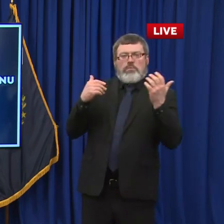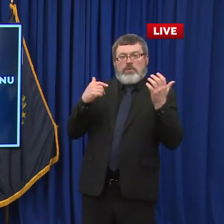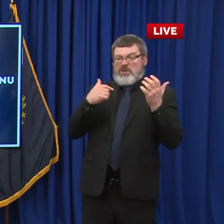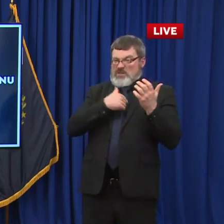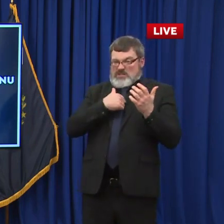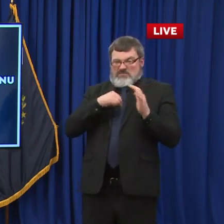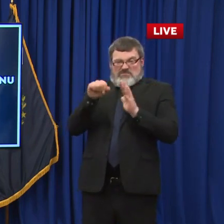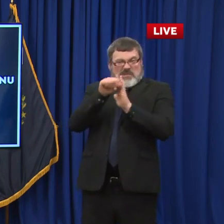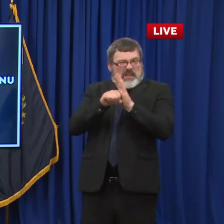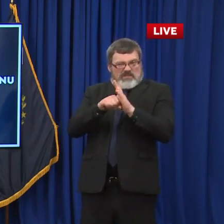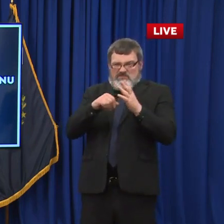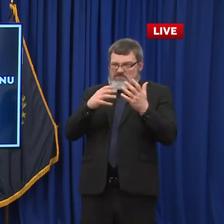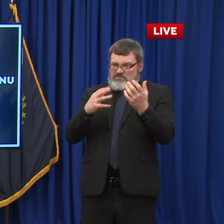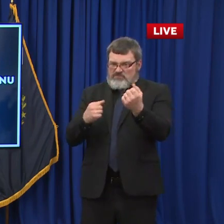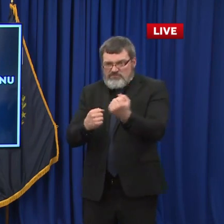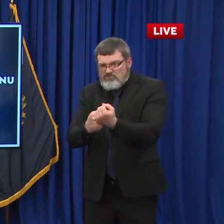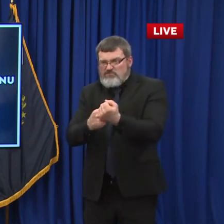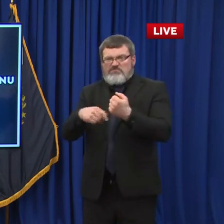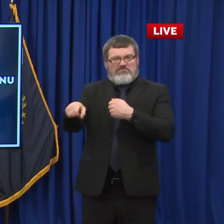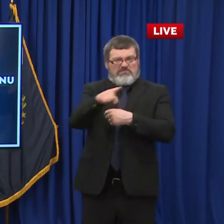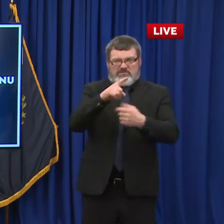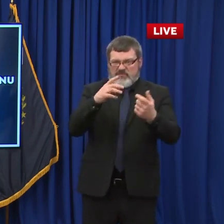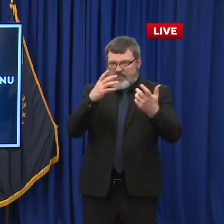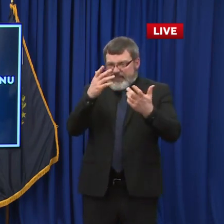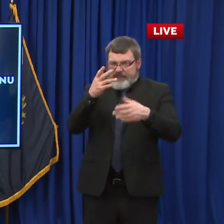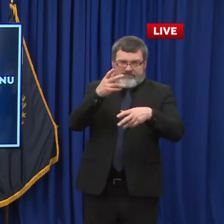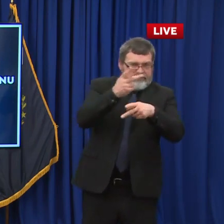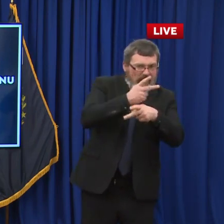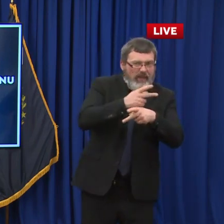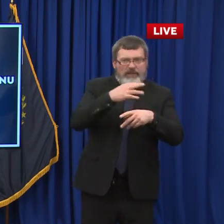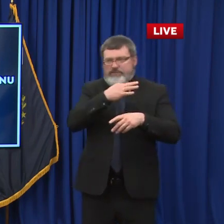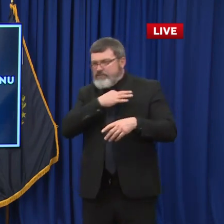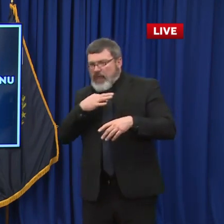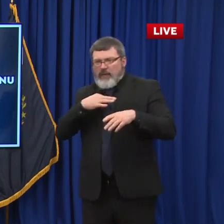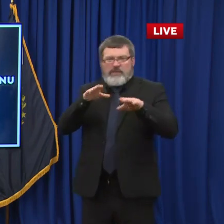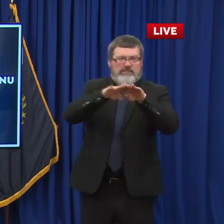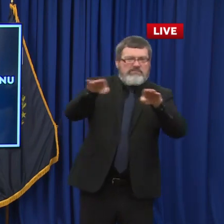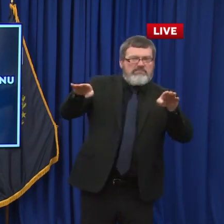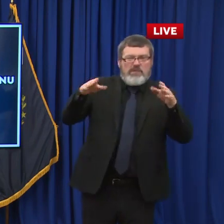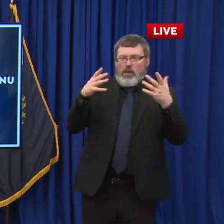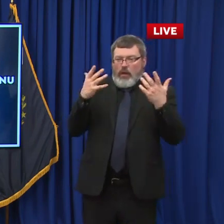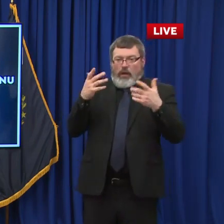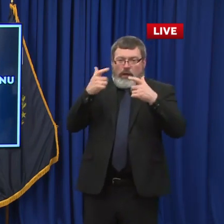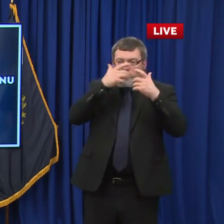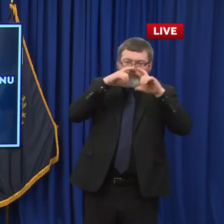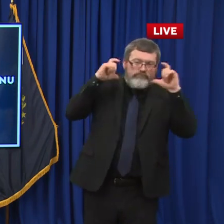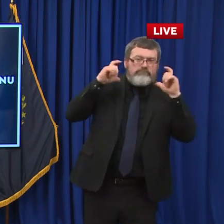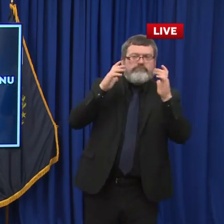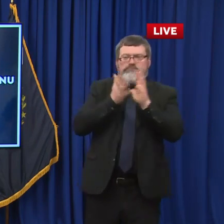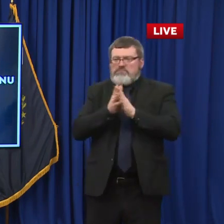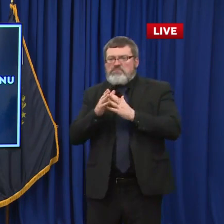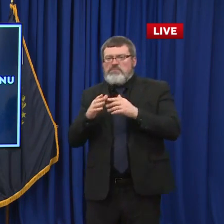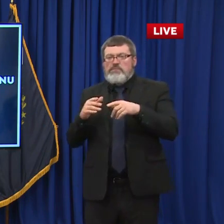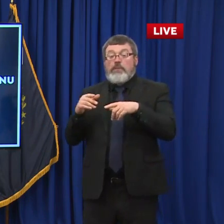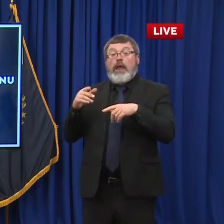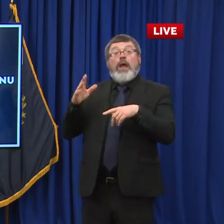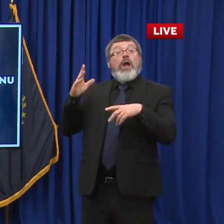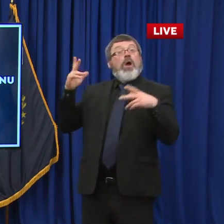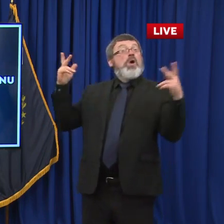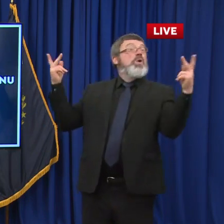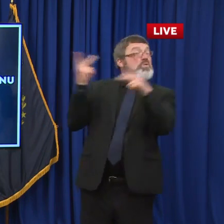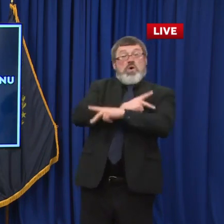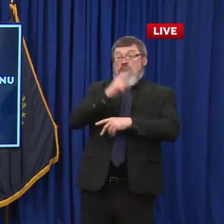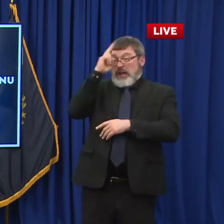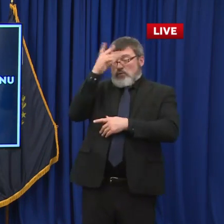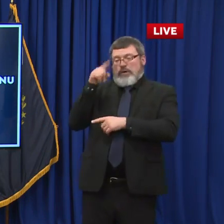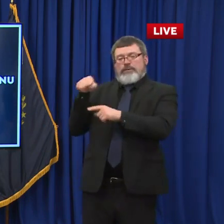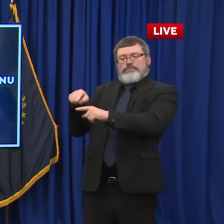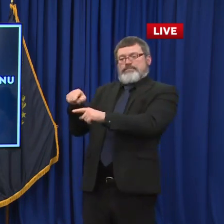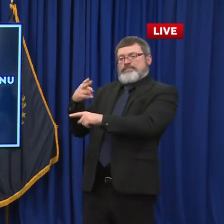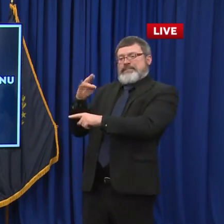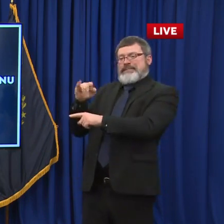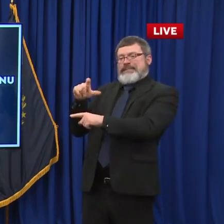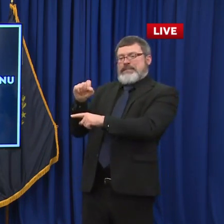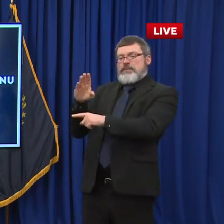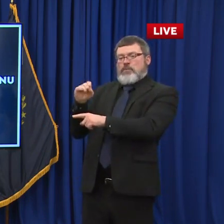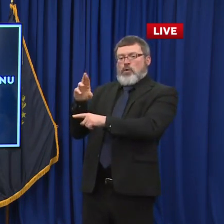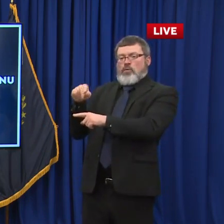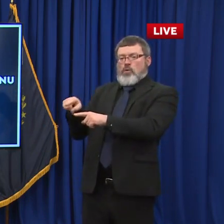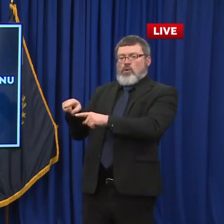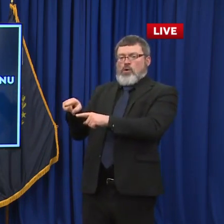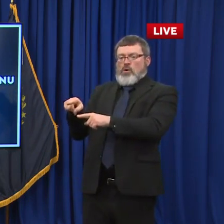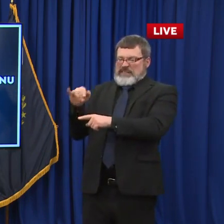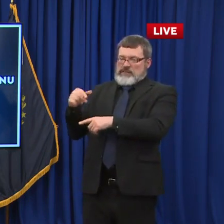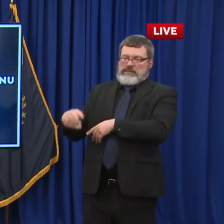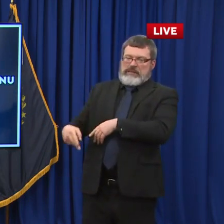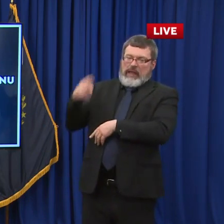WE ARE READY AND IF WE HAVE TO HIT THAT SURGE CAPACITY, WE CAN PROVIDE THAT TYPE OF CARE, ADDITIONAL HOSPITALS.